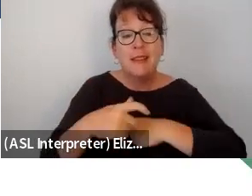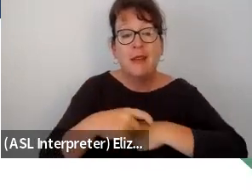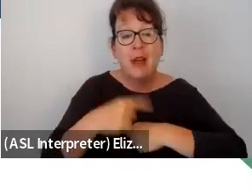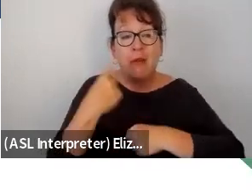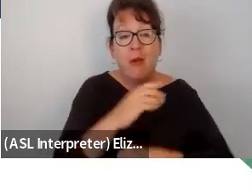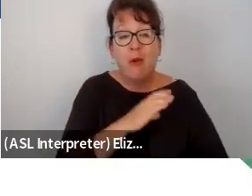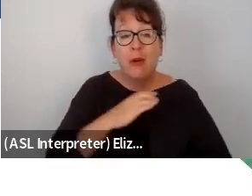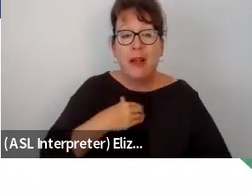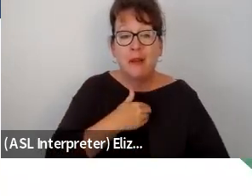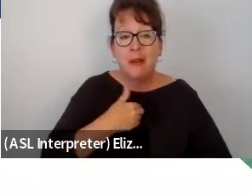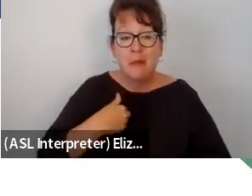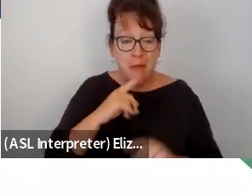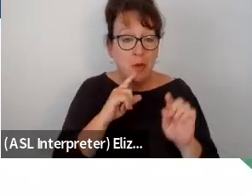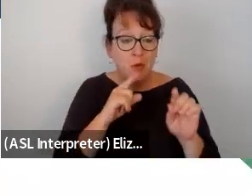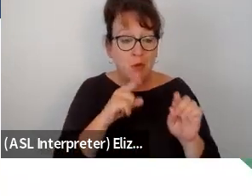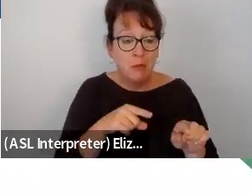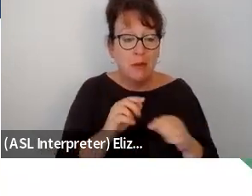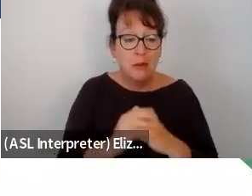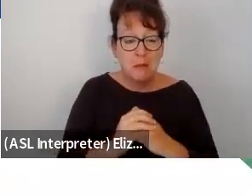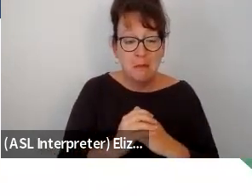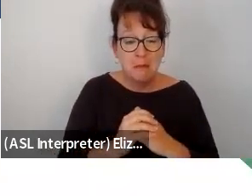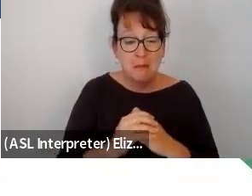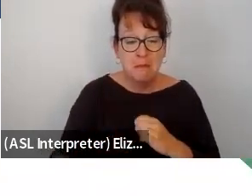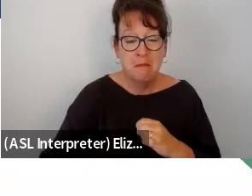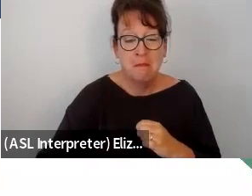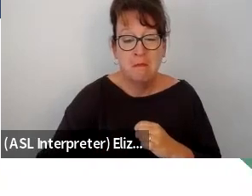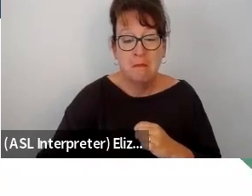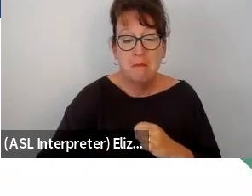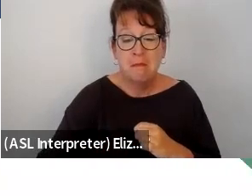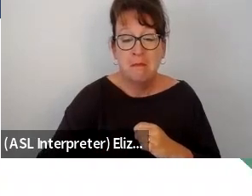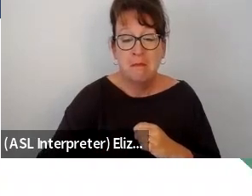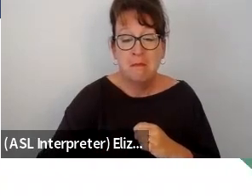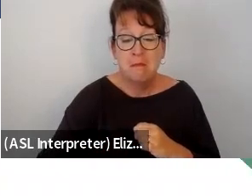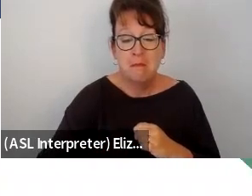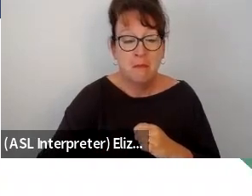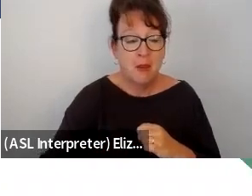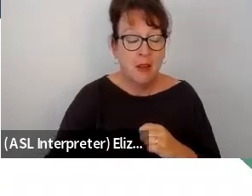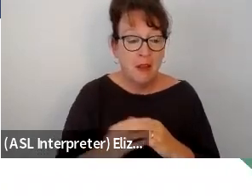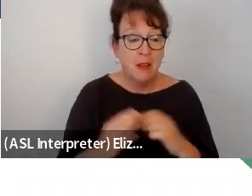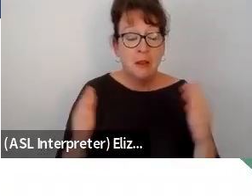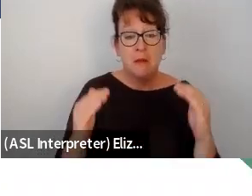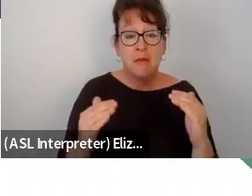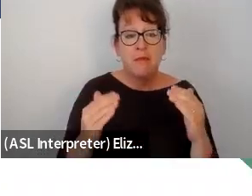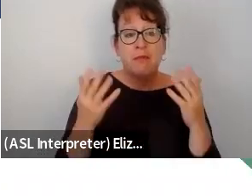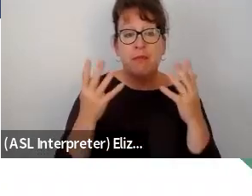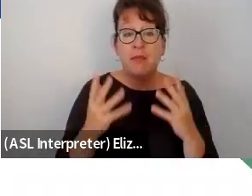goals as the Biden administration to ensure that we integrate environmental justice in all our